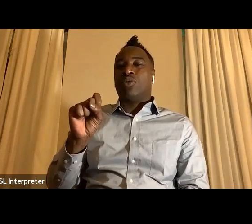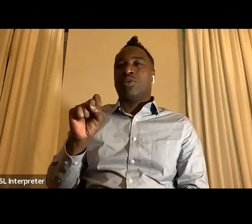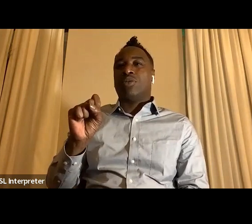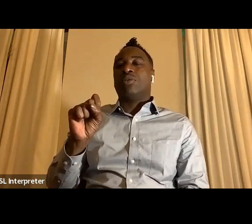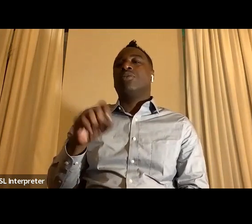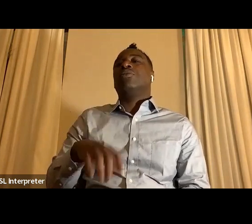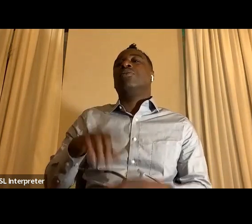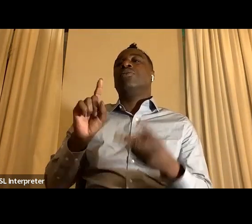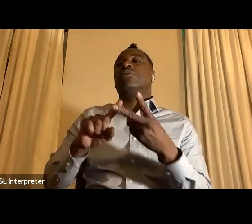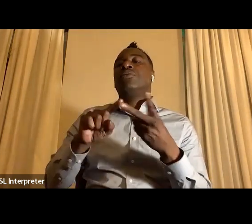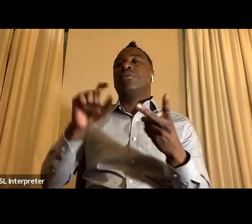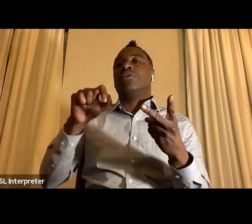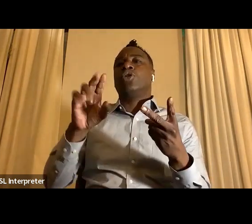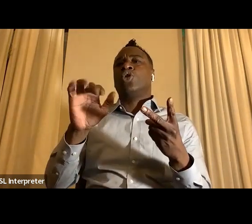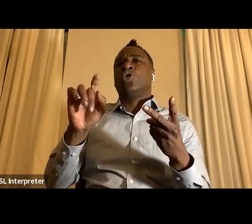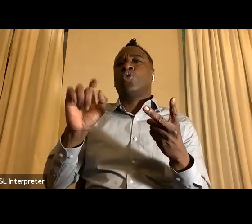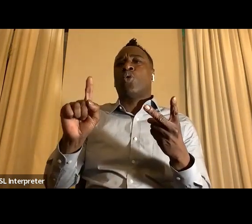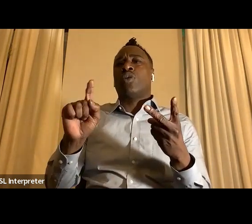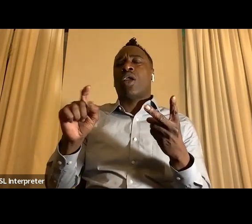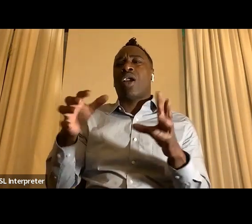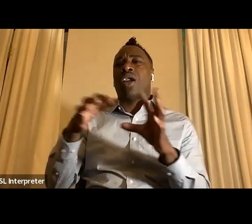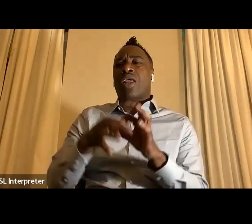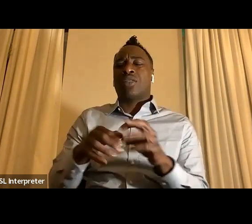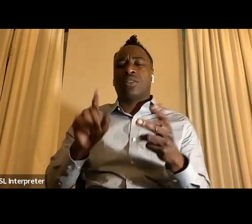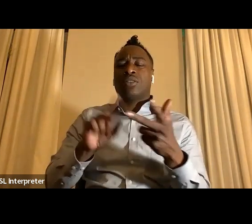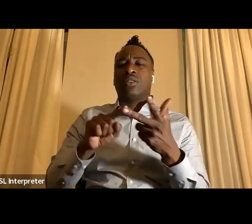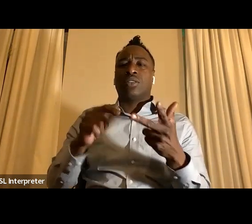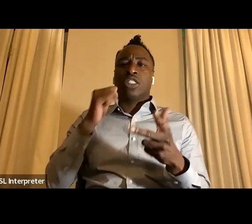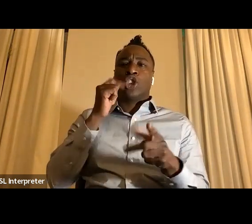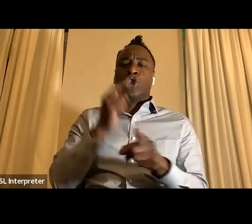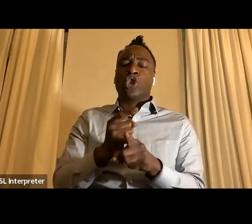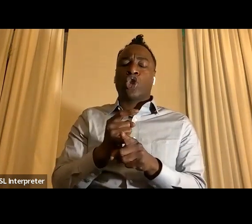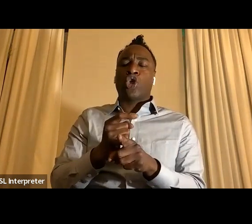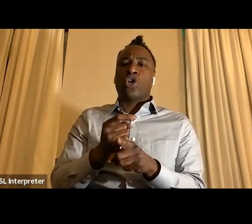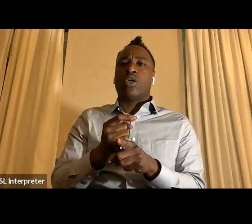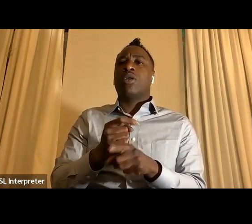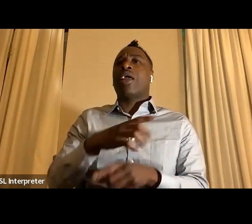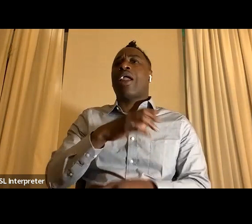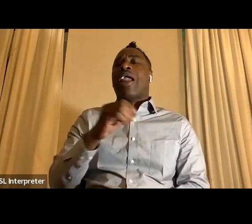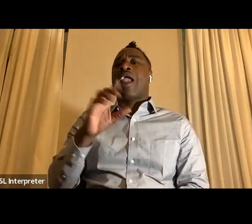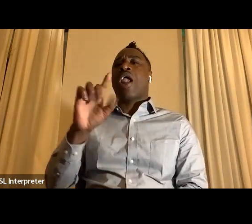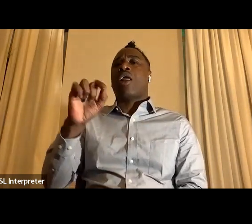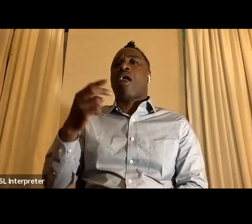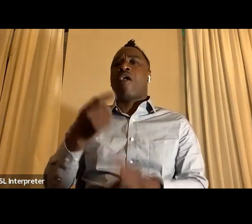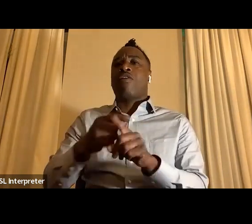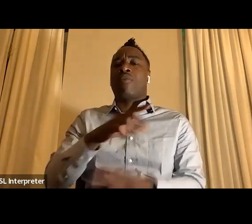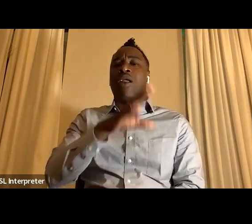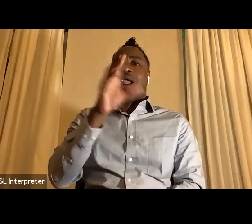The connections, Sisterhood and Cloth from the American are from the African-American Quilters of Baltimore of Quilts